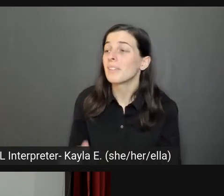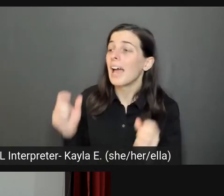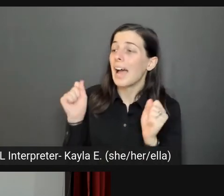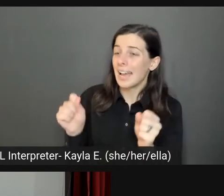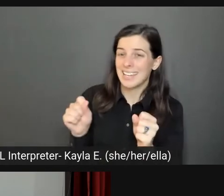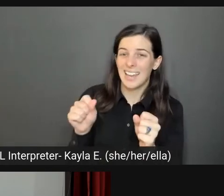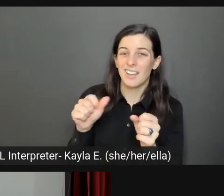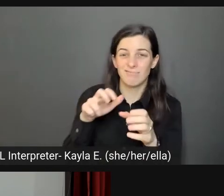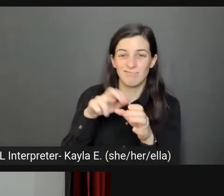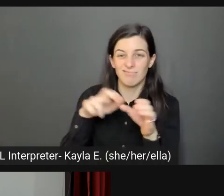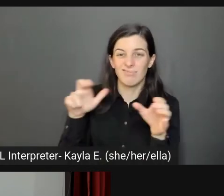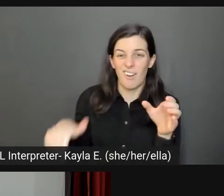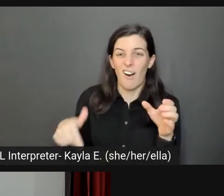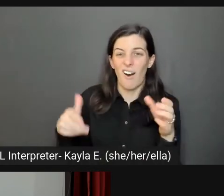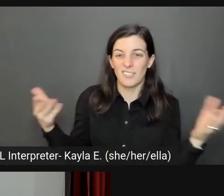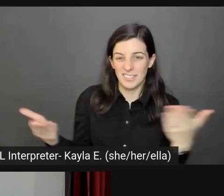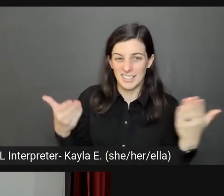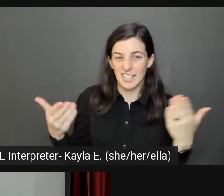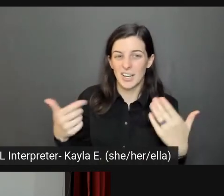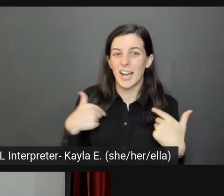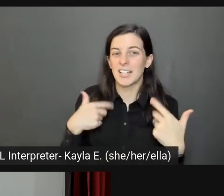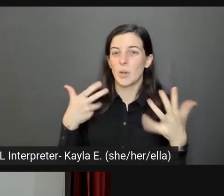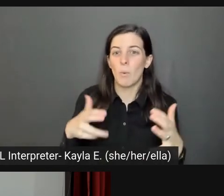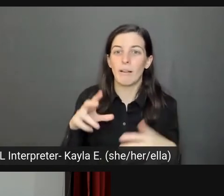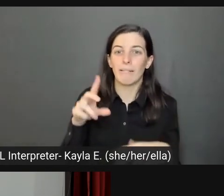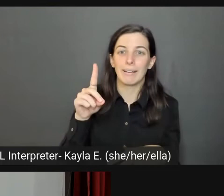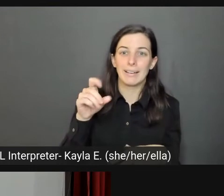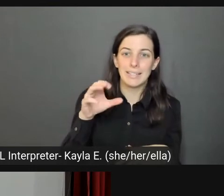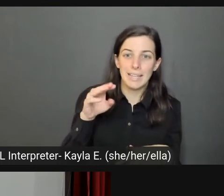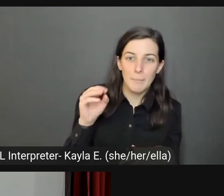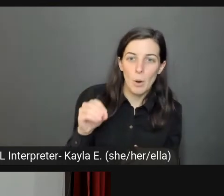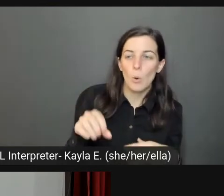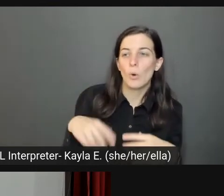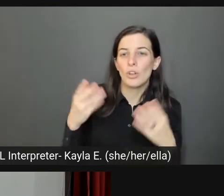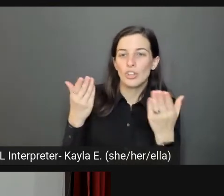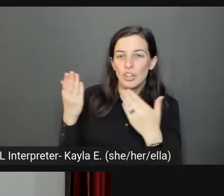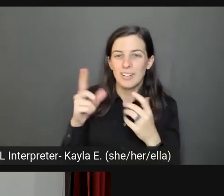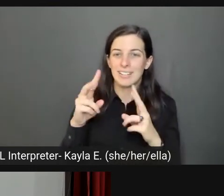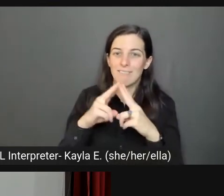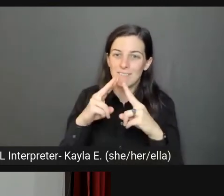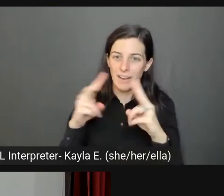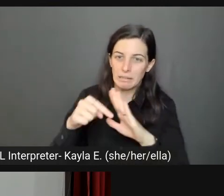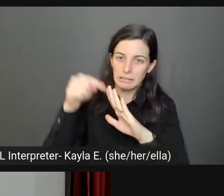to go into the demo and the servers and the everything because it is techy. We do have a demo.